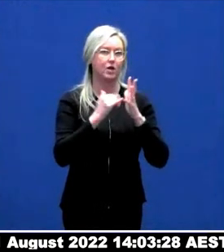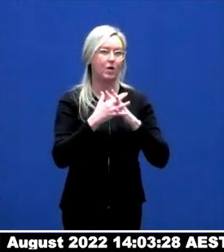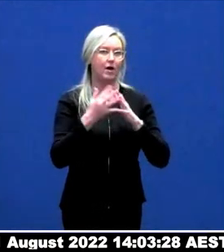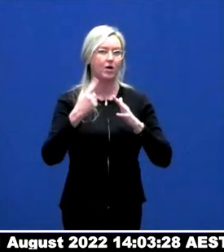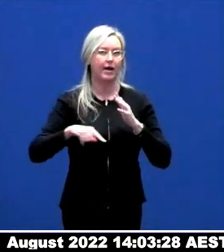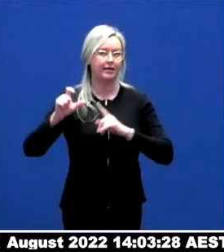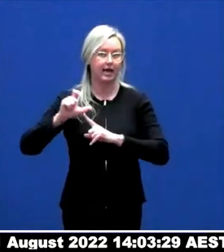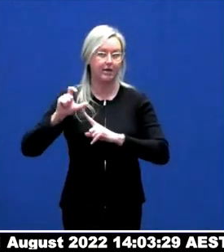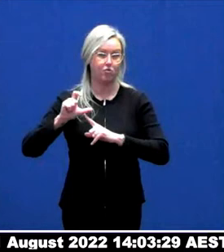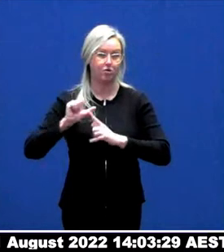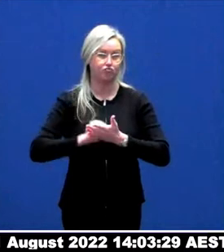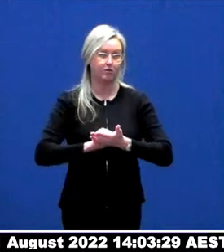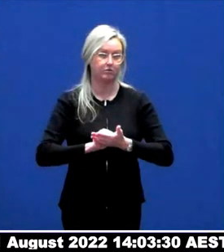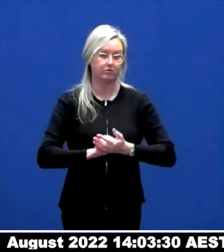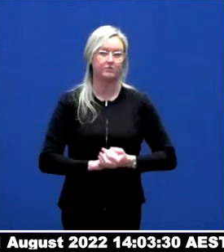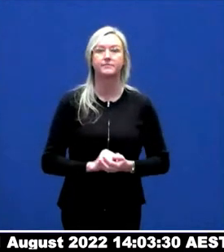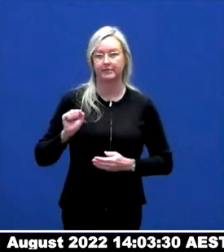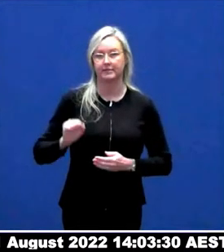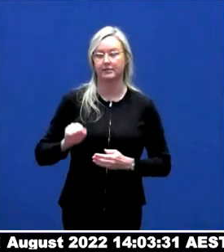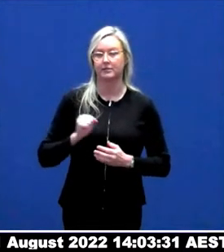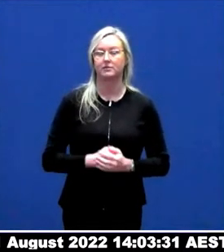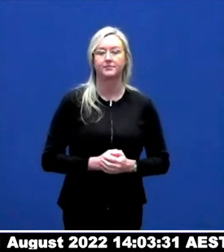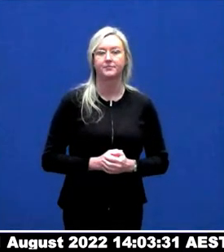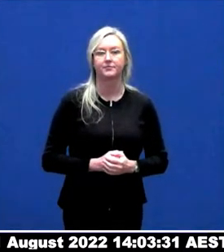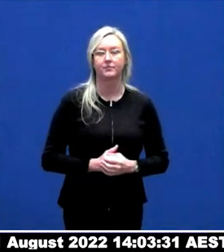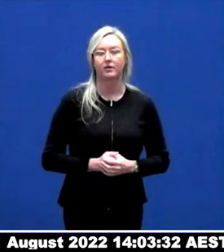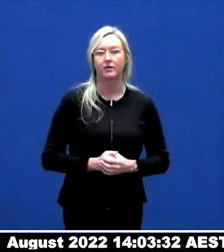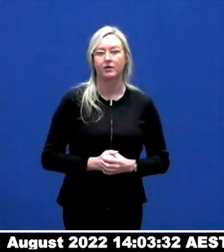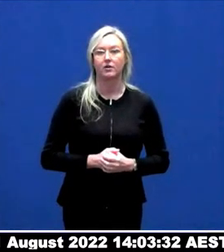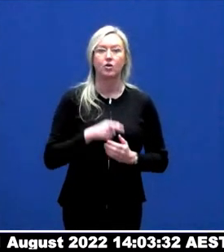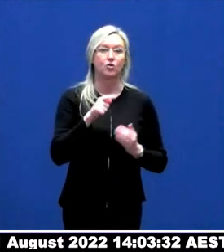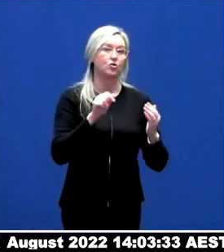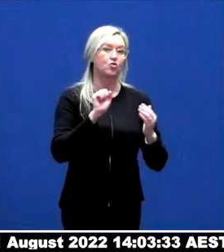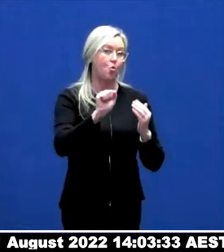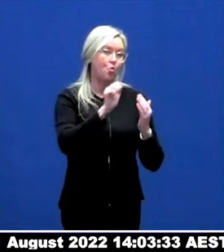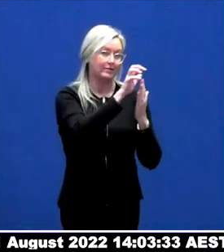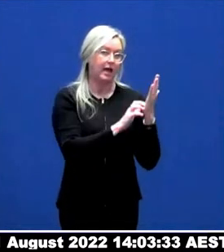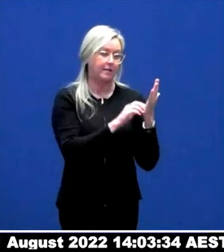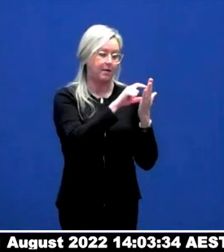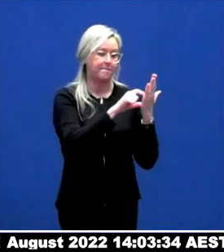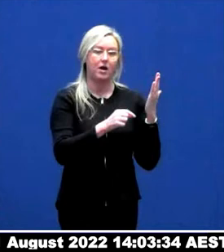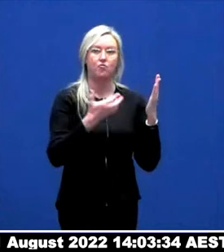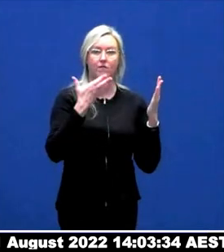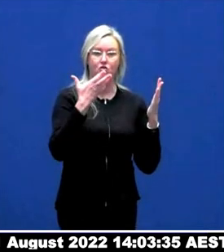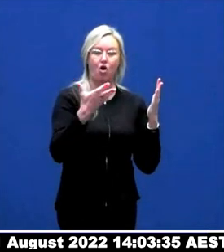That's correct. And you indicate at paragraph 9 of your statement the responsibilities of